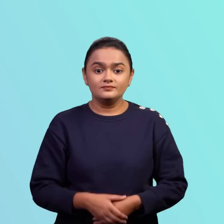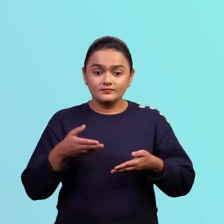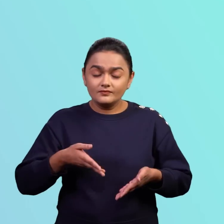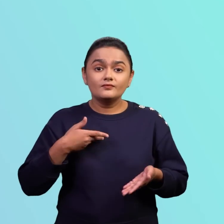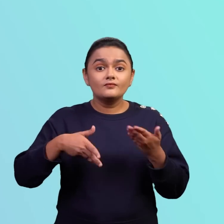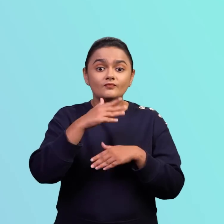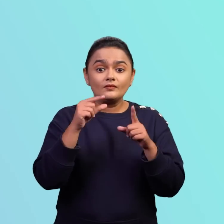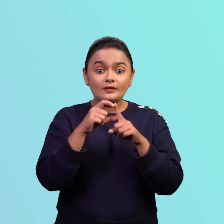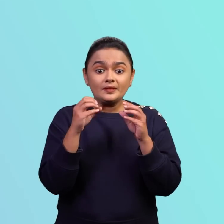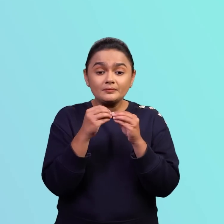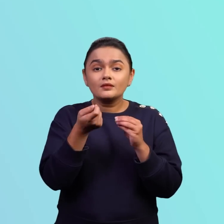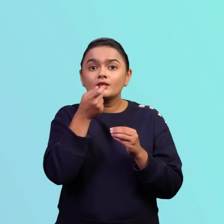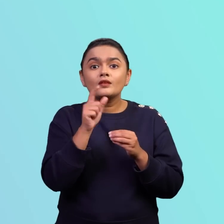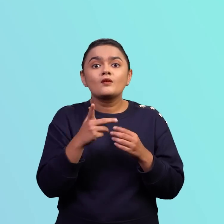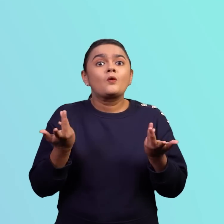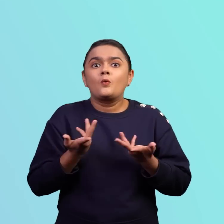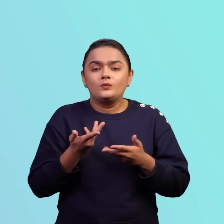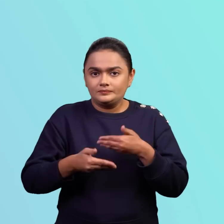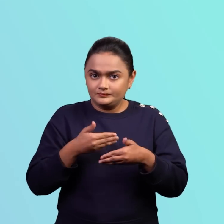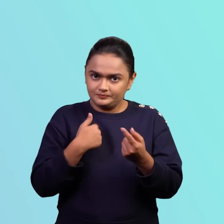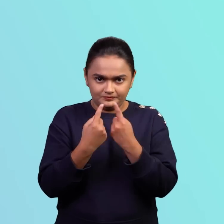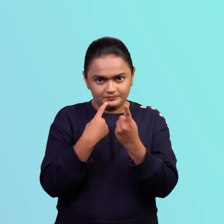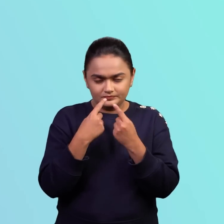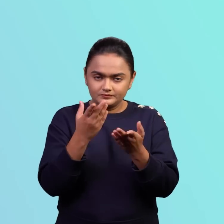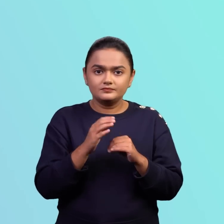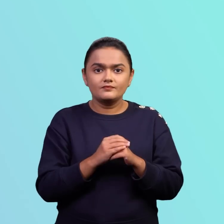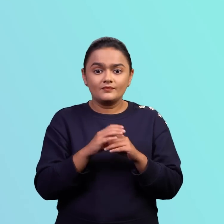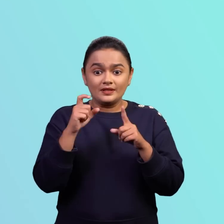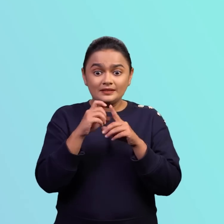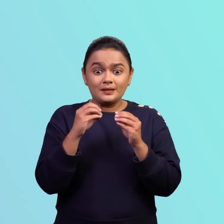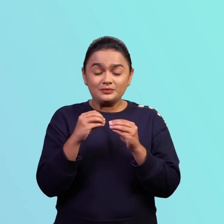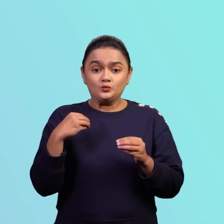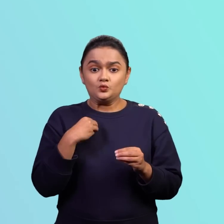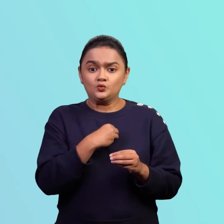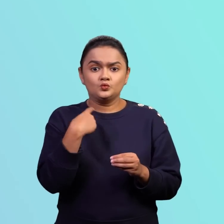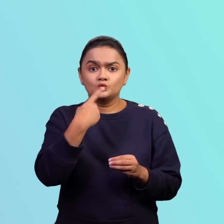How to treat diabetes? And who is the doctor for diabetes?